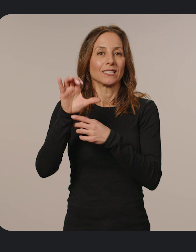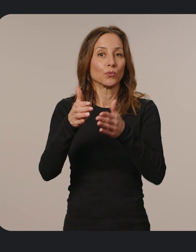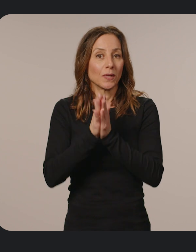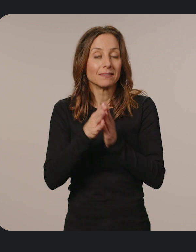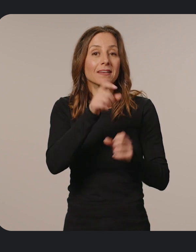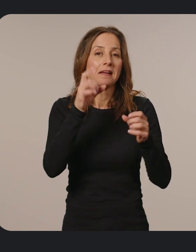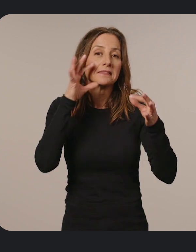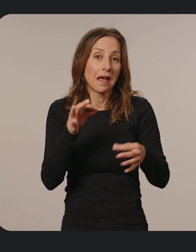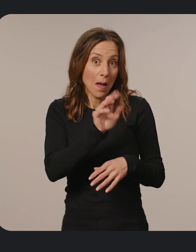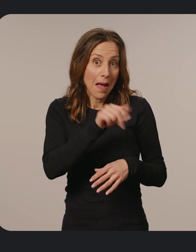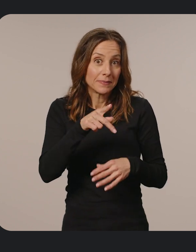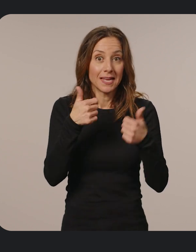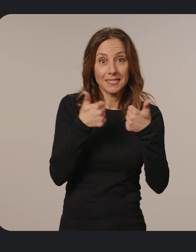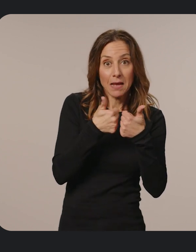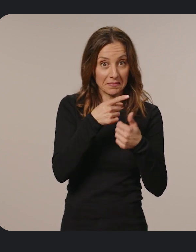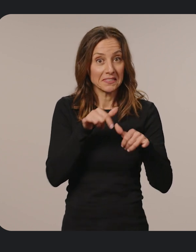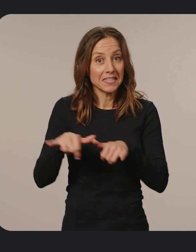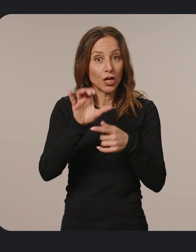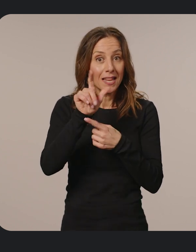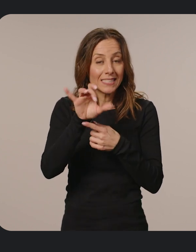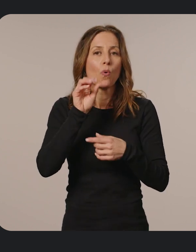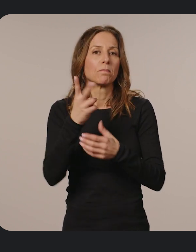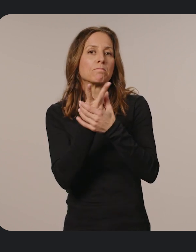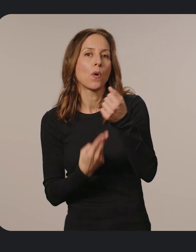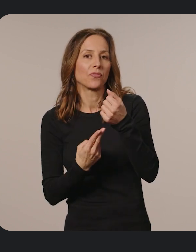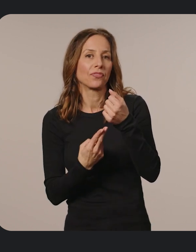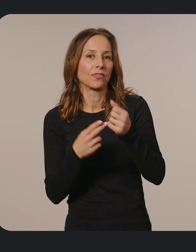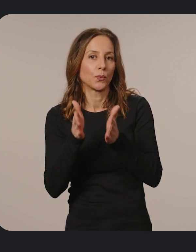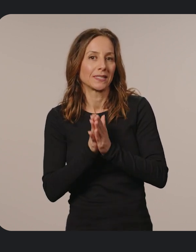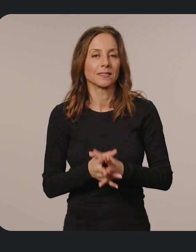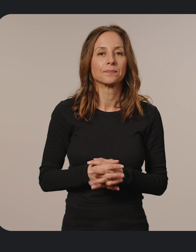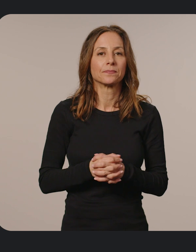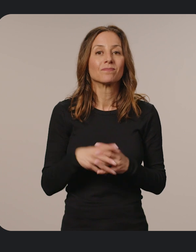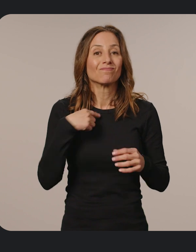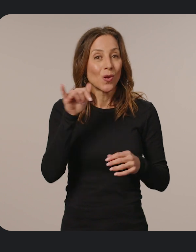You can decide if your apps and games make standard, classic, or both types of requests.